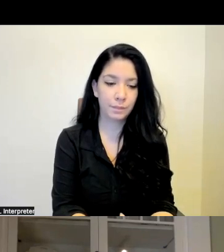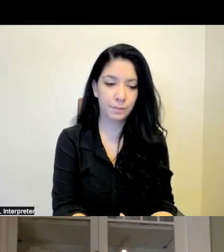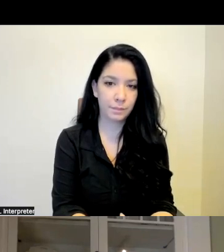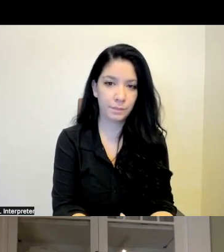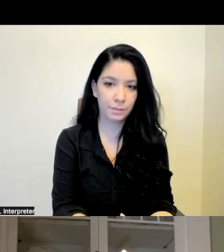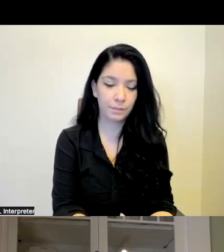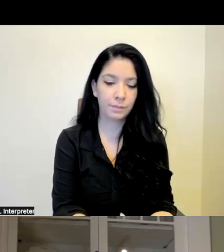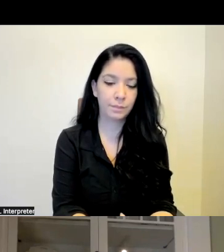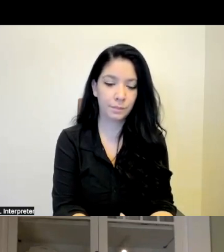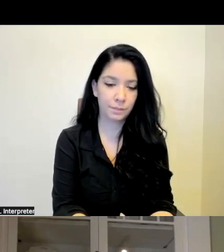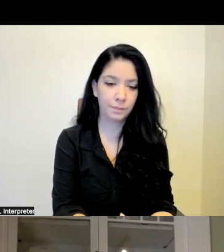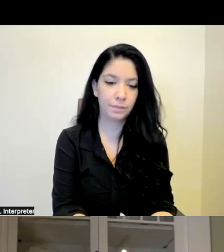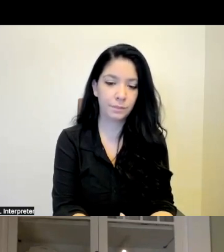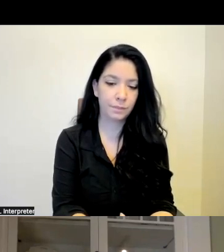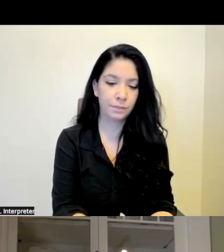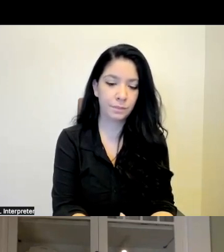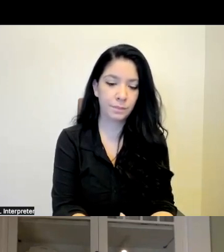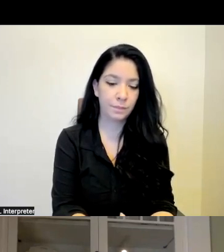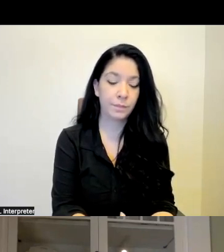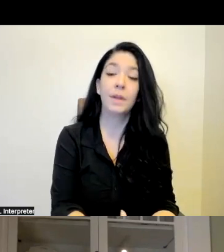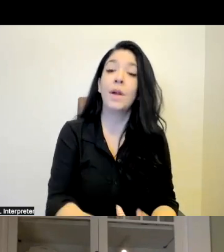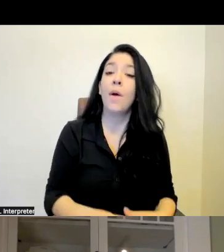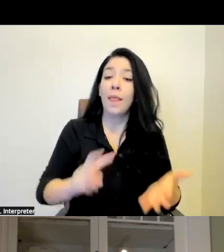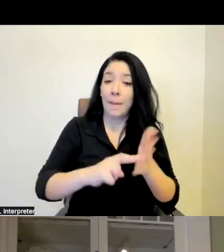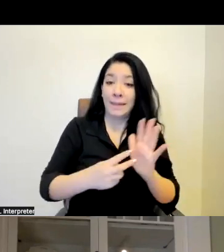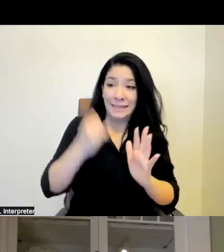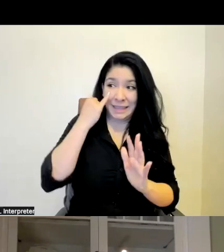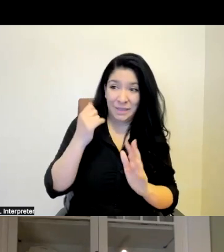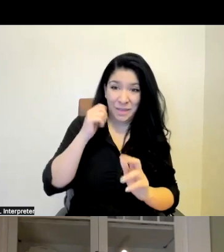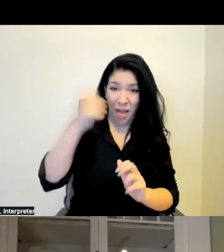in all of these circumstances where you could run into people unmasked. One, you are trying